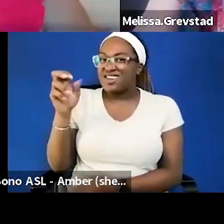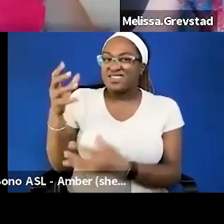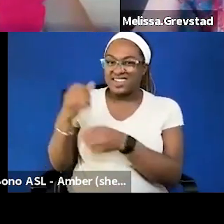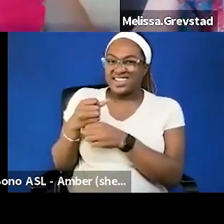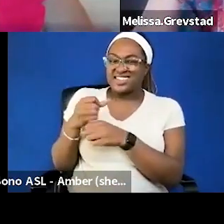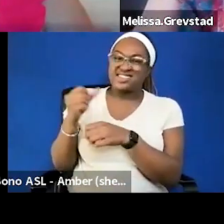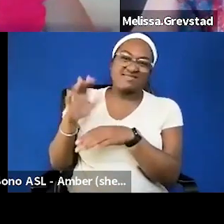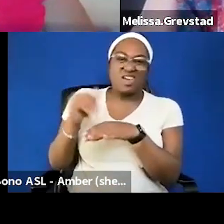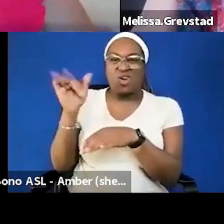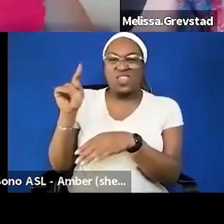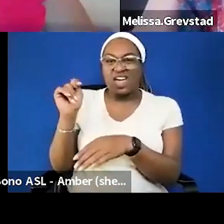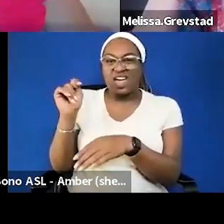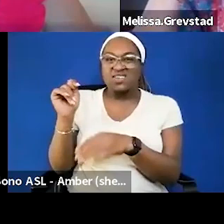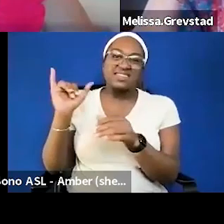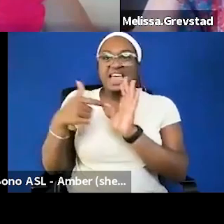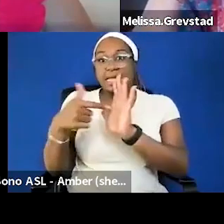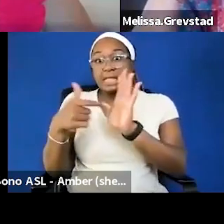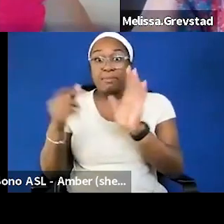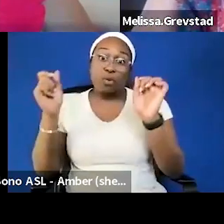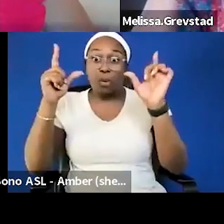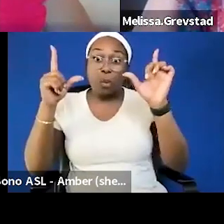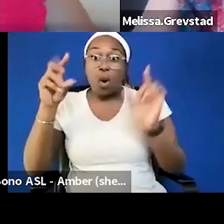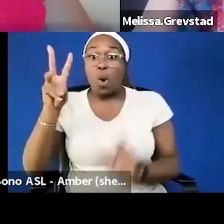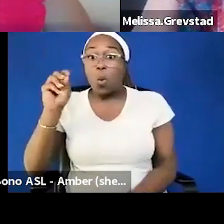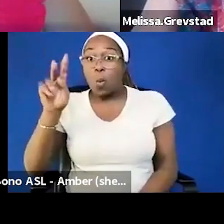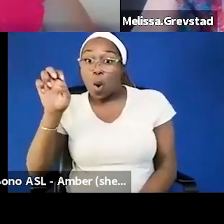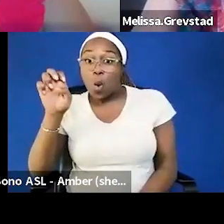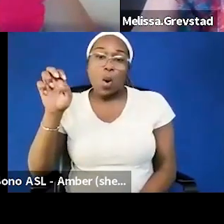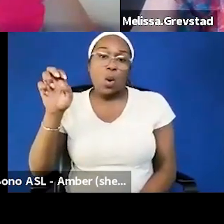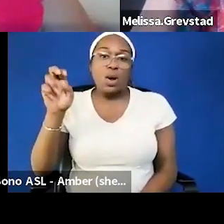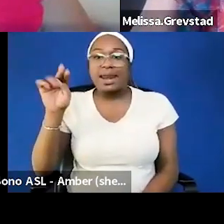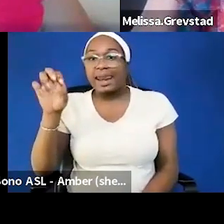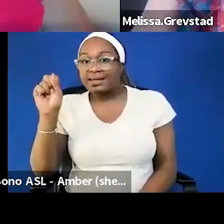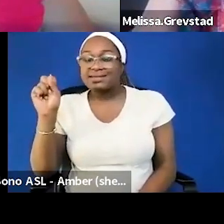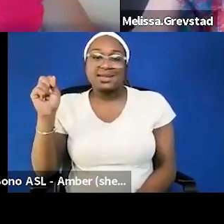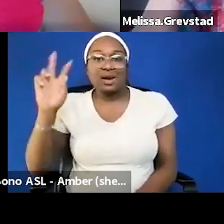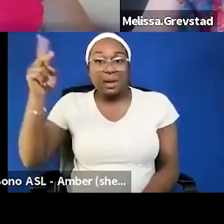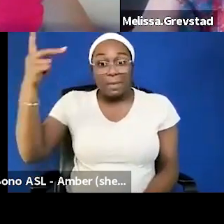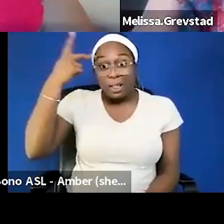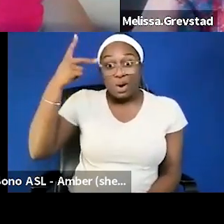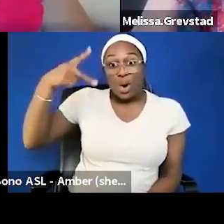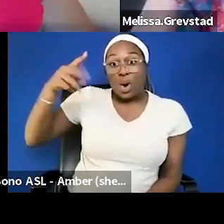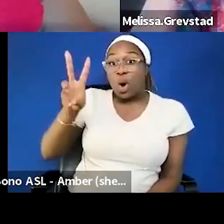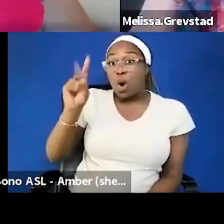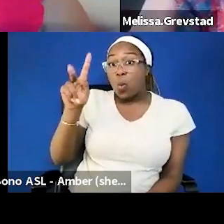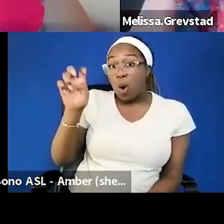as the example of Wokeness in the sort of like political woke wars. And I think what you talked about when I asked you that behind the scenes